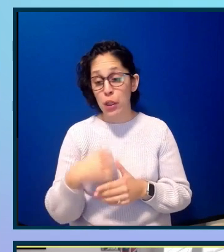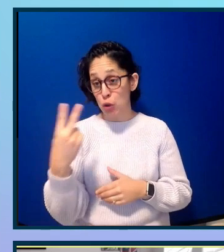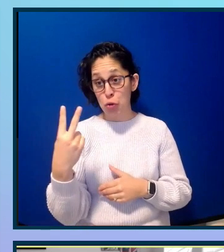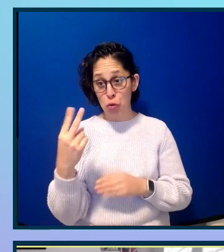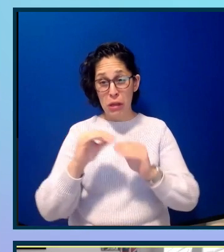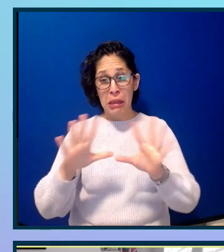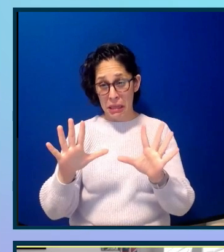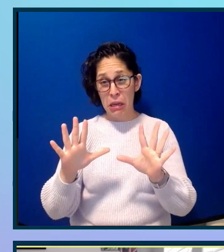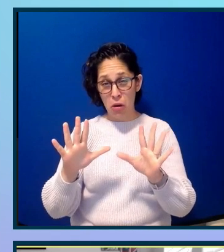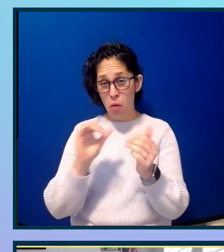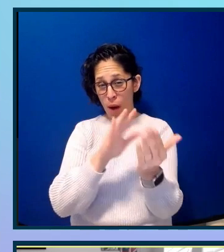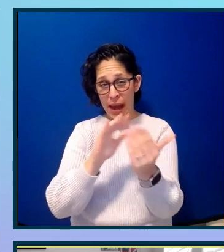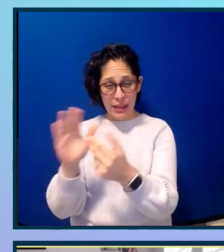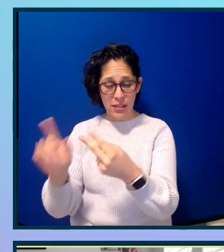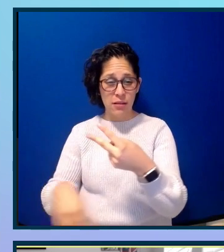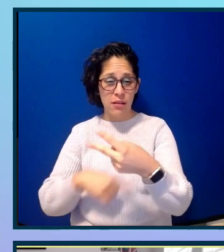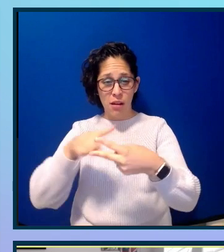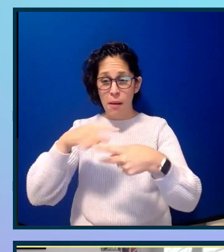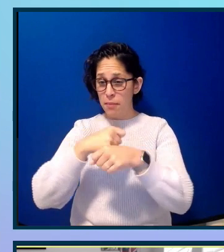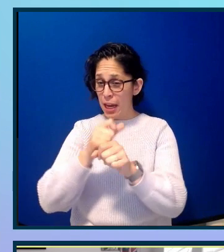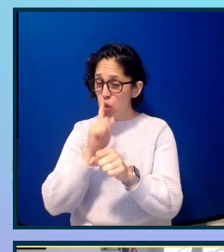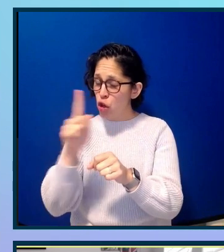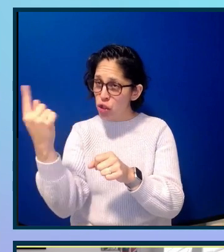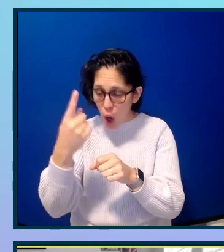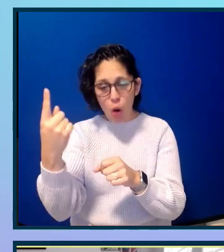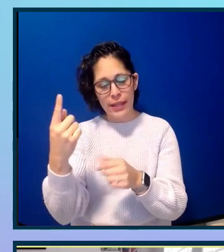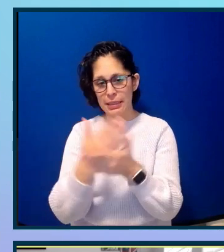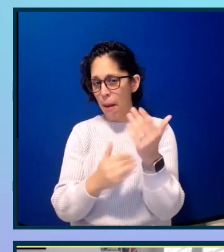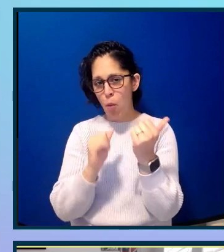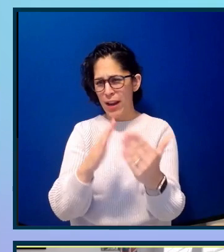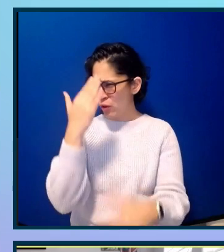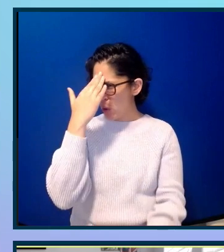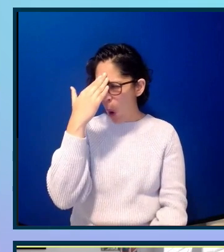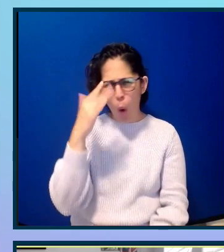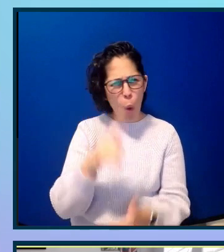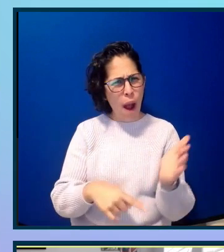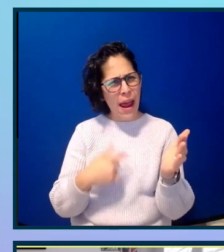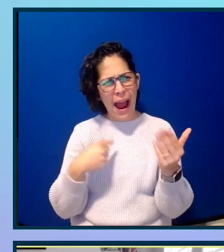One is to make sure that there's always a way to know what he did, what he just did.